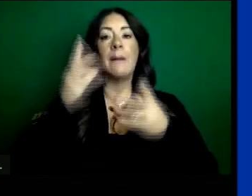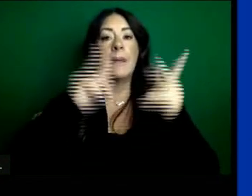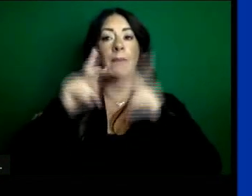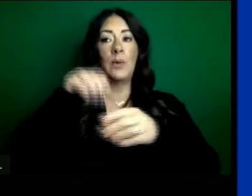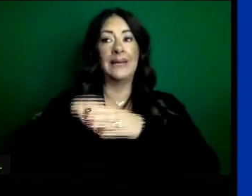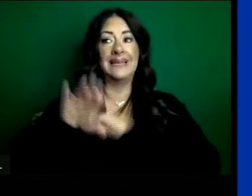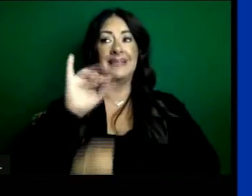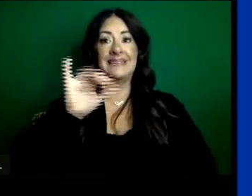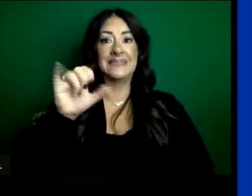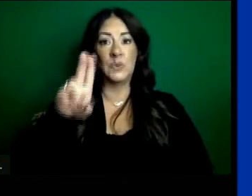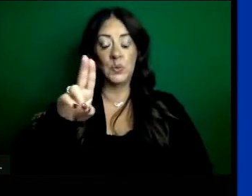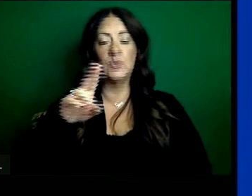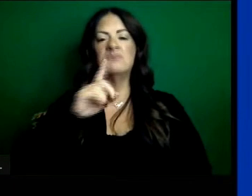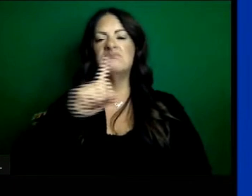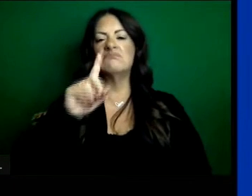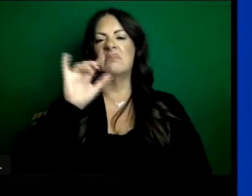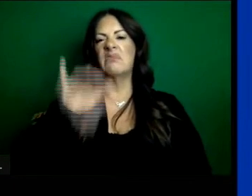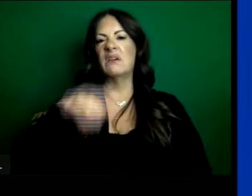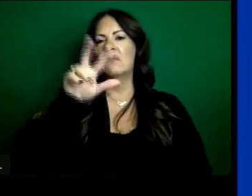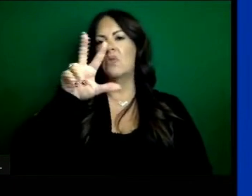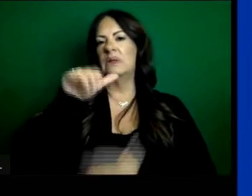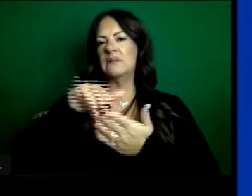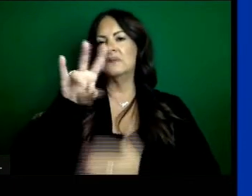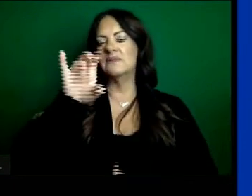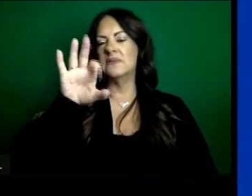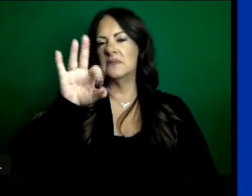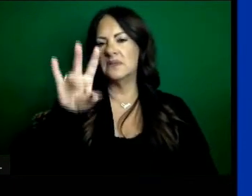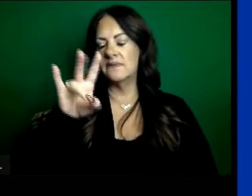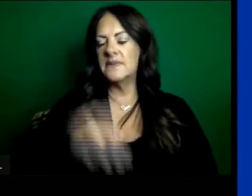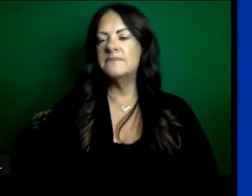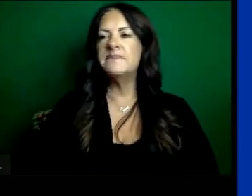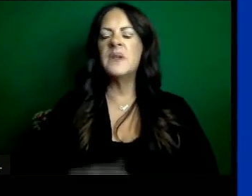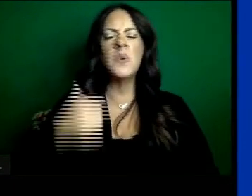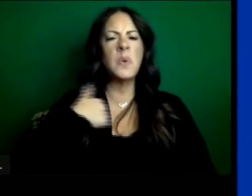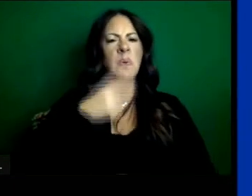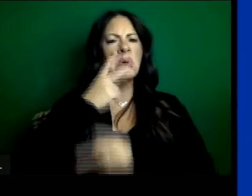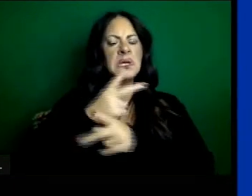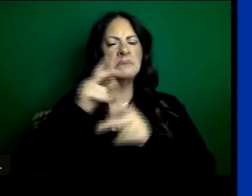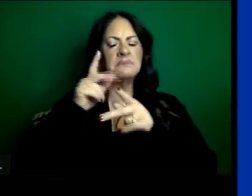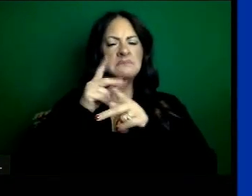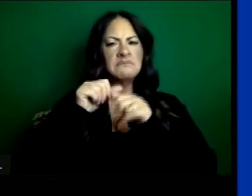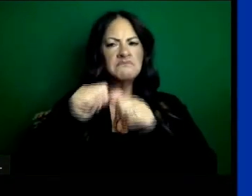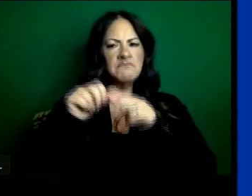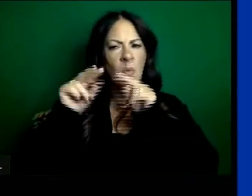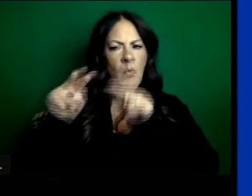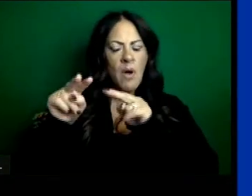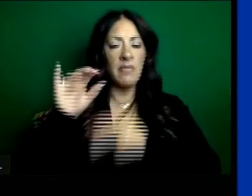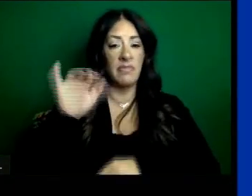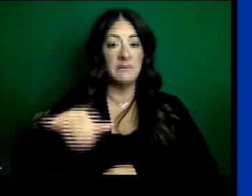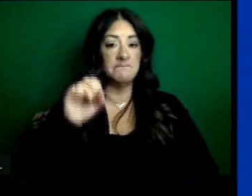SLIGHTLY REDUCED BUT STILL DOWN NUMBER FOR ICU LEVELS. NOW BELOW 3800 TOTAL INDIVIDUALS WITH CORONAVIRUS IN OUR ICU'S ACROSS THE STATE.